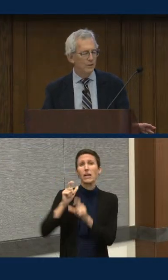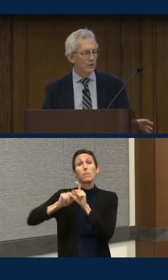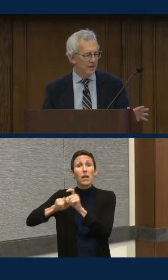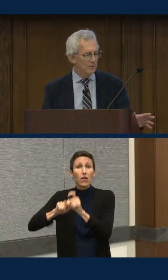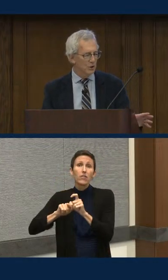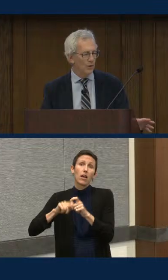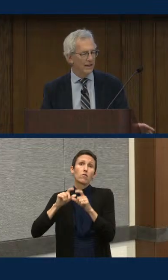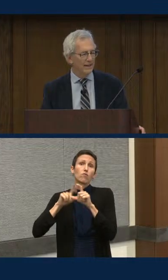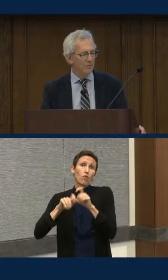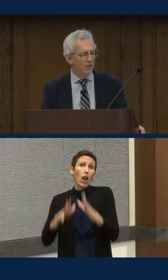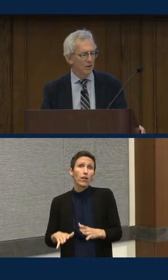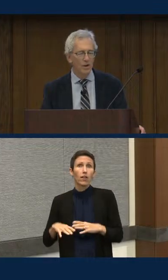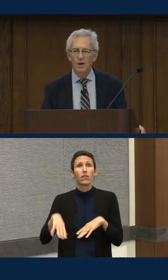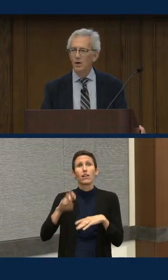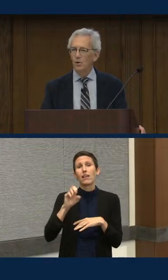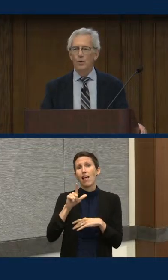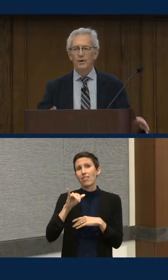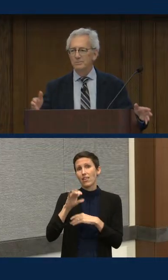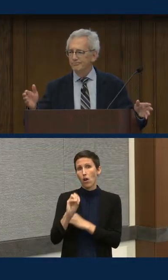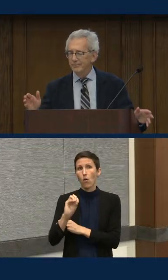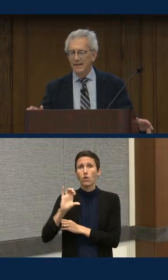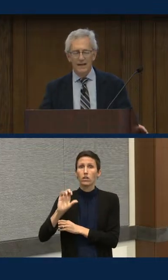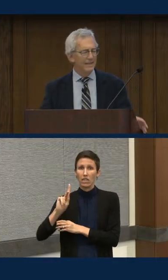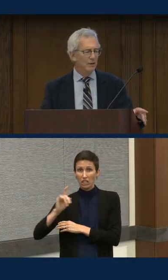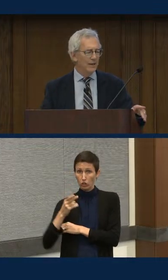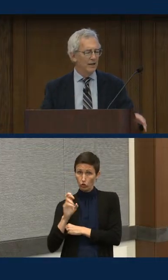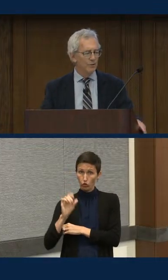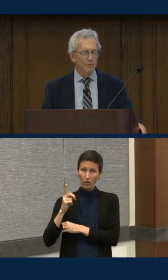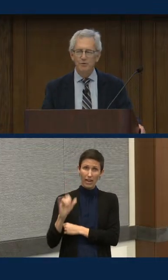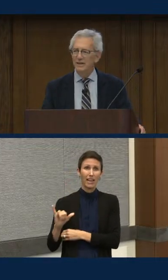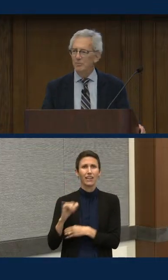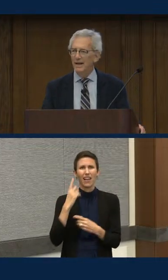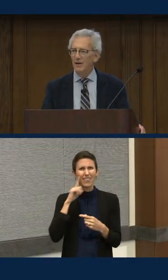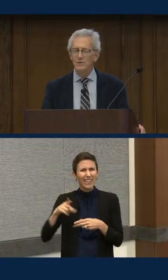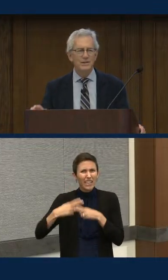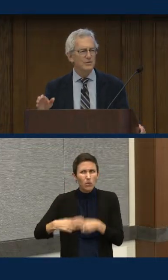Eliud Kipchoge in the middle or